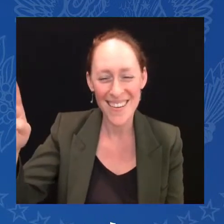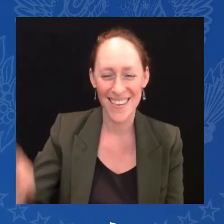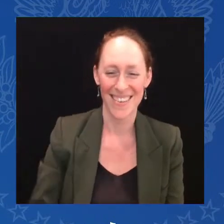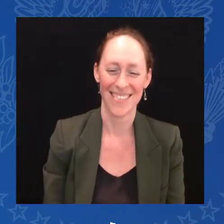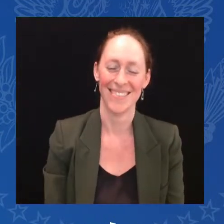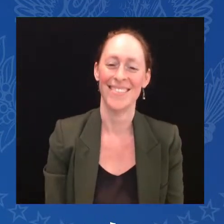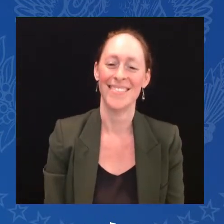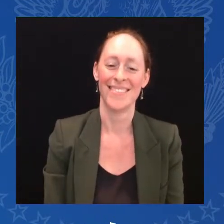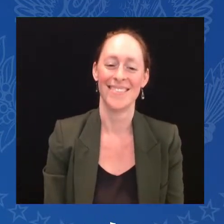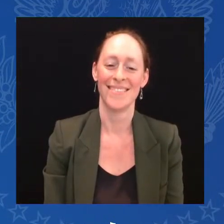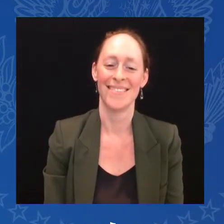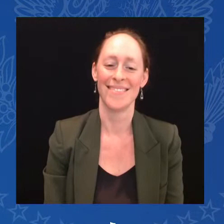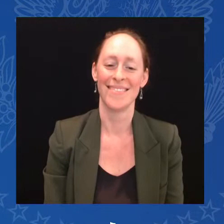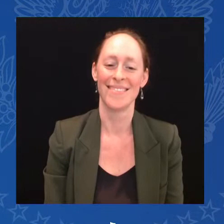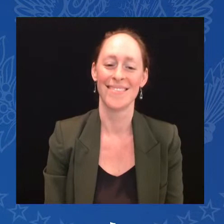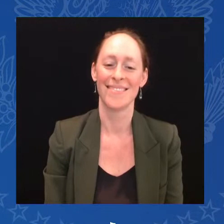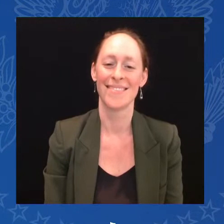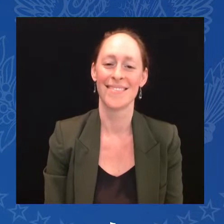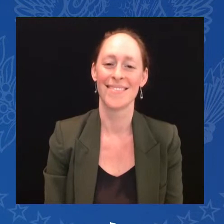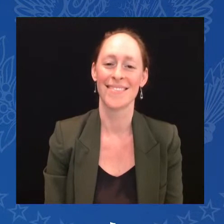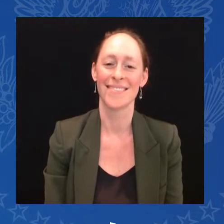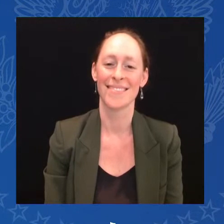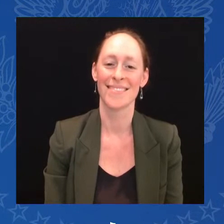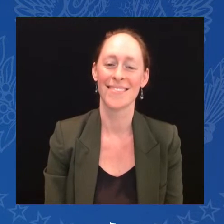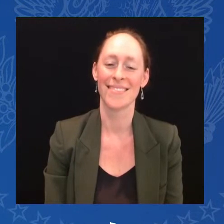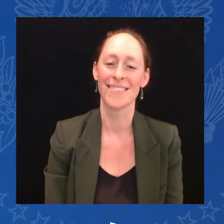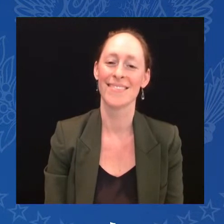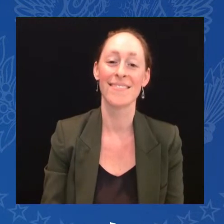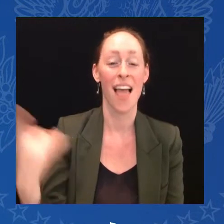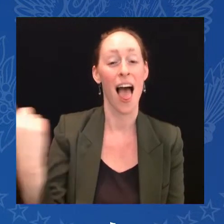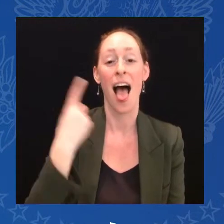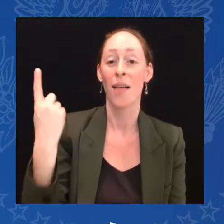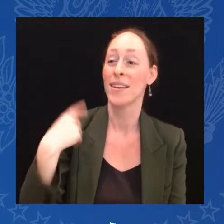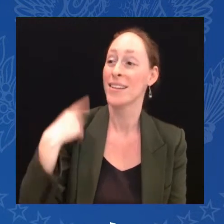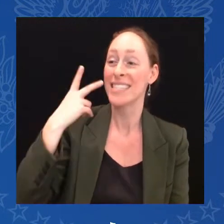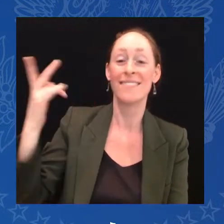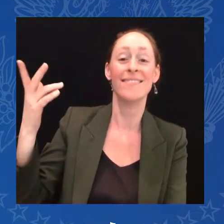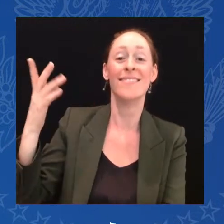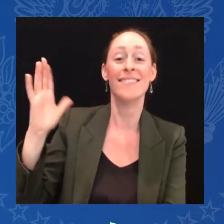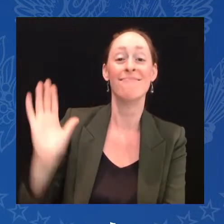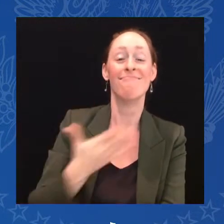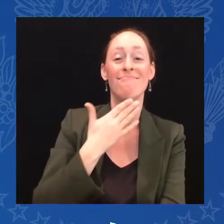Every time I hear "Hail to the Chief," I turn around and say, "Where is he?" I'm getting used to it, though.